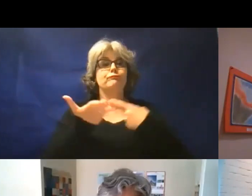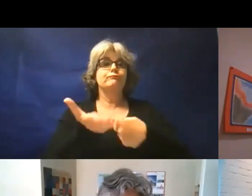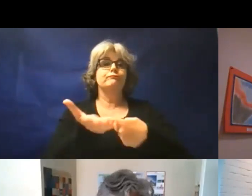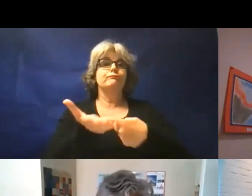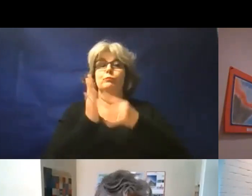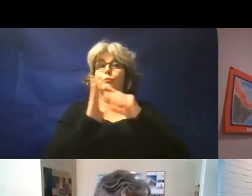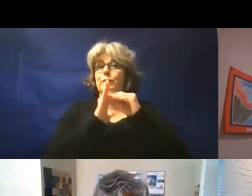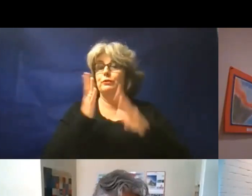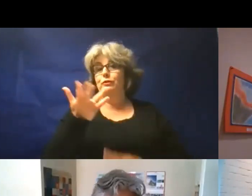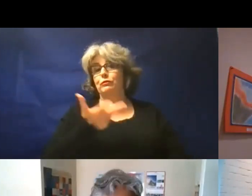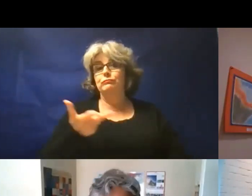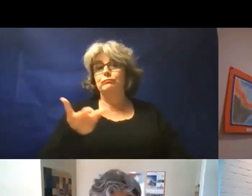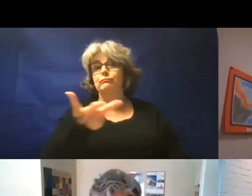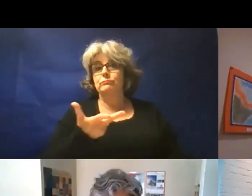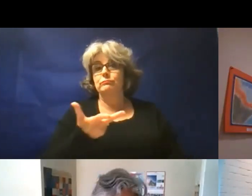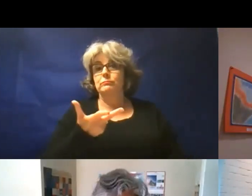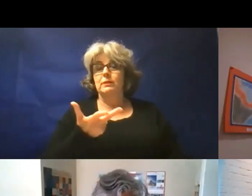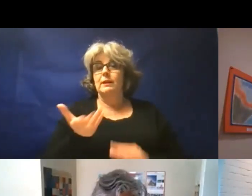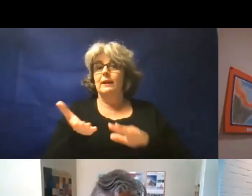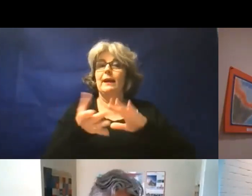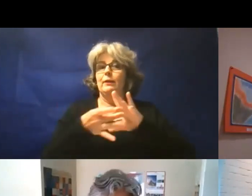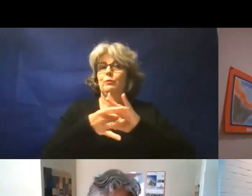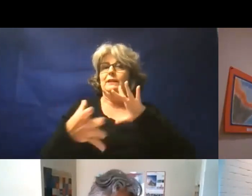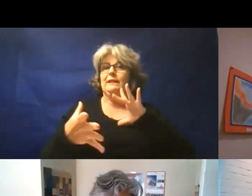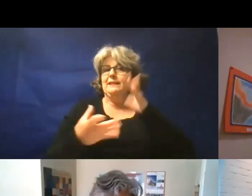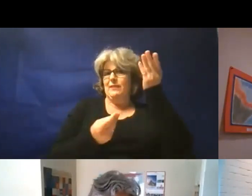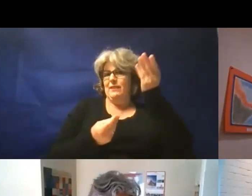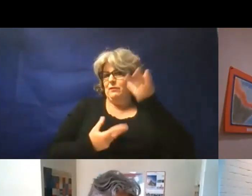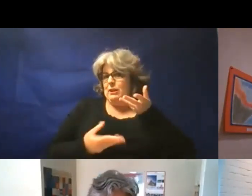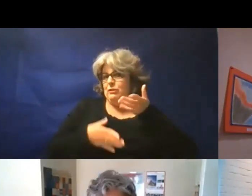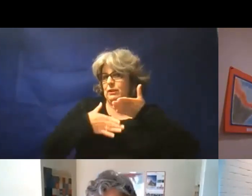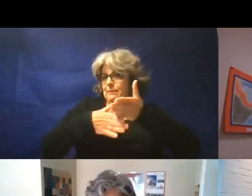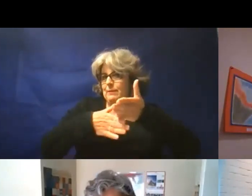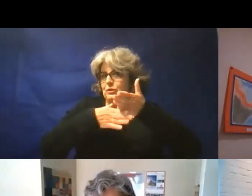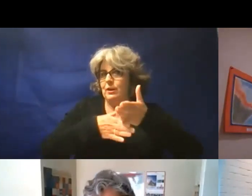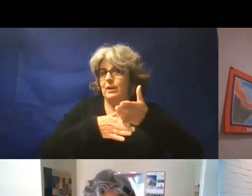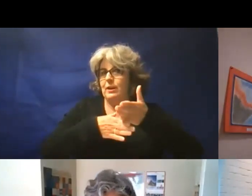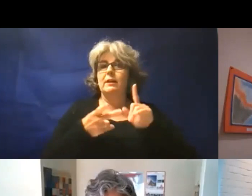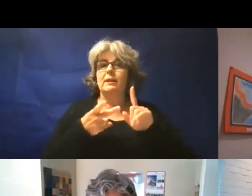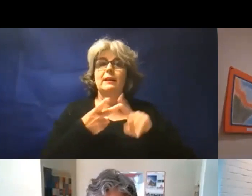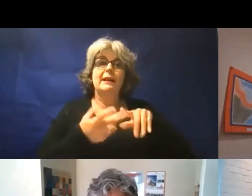and release of information can be shared if it's gathered by study abroad offices